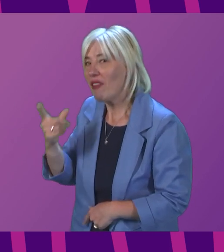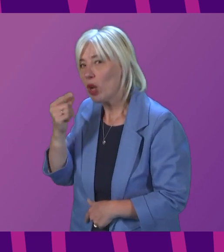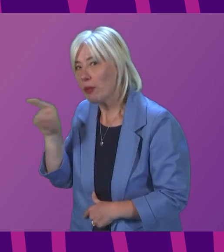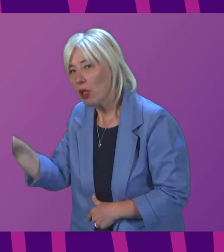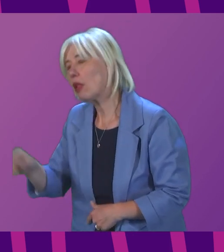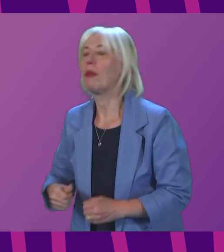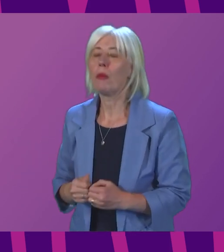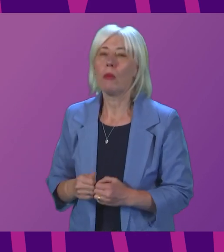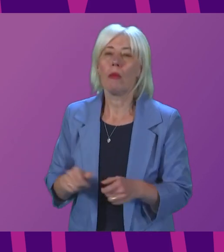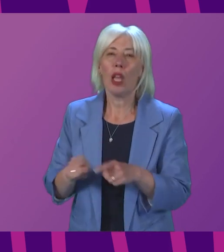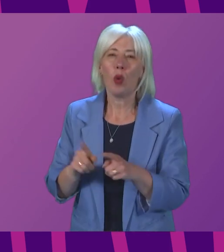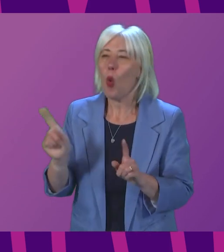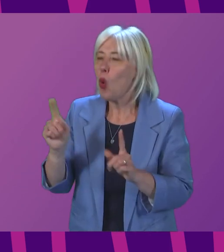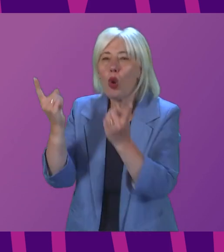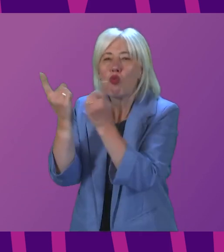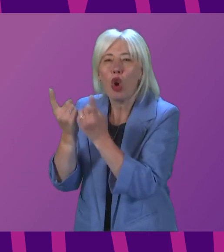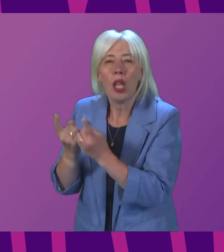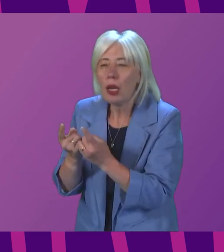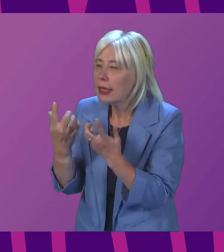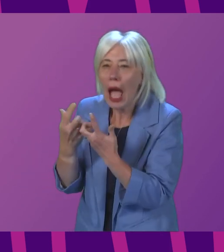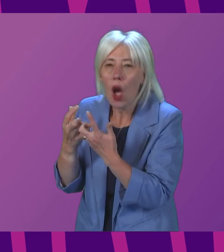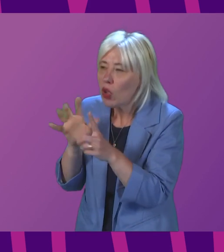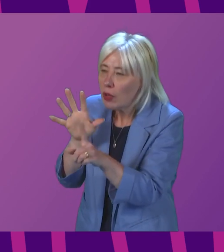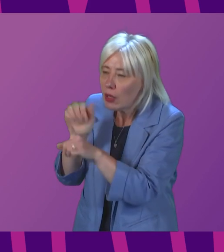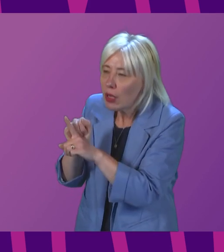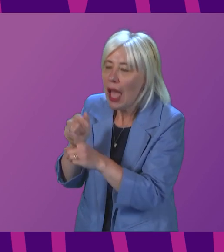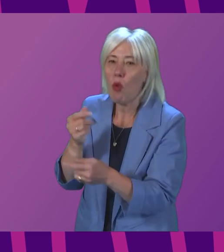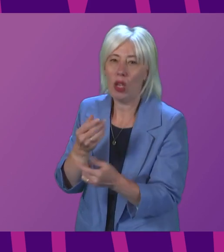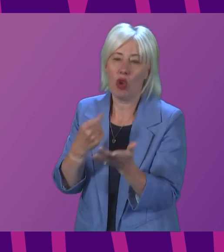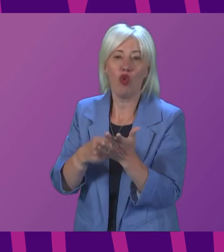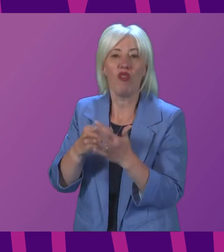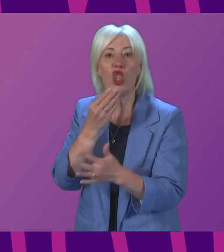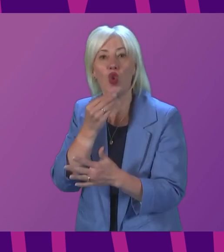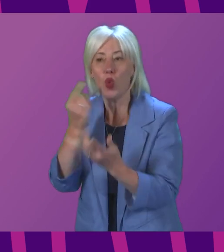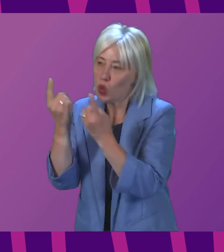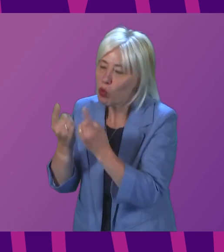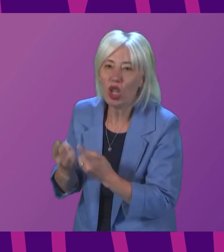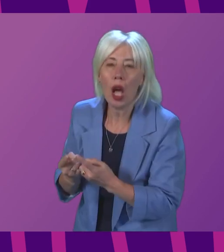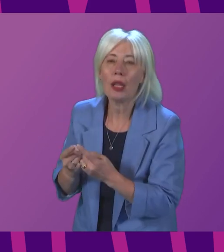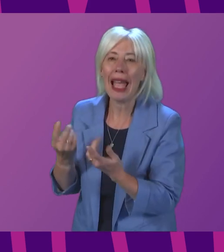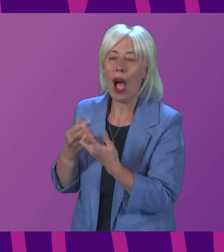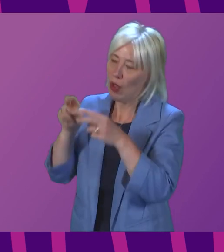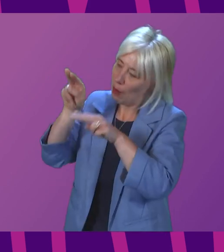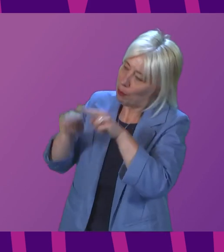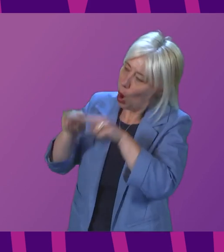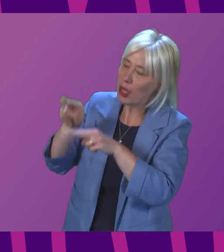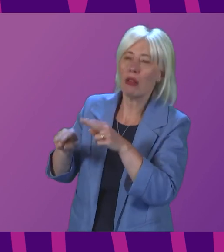about which products to target, how to encourage the reuse of products and how to monitor and regulate the proposal.